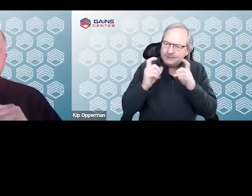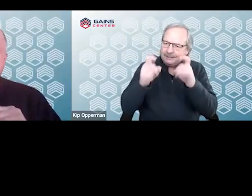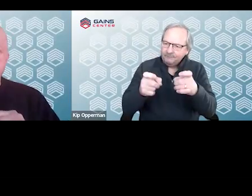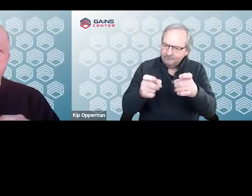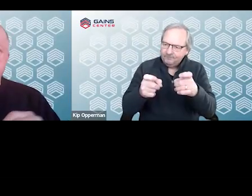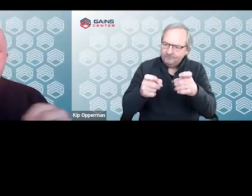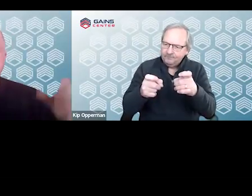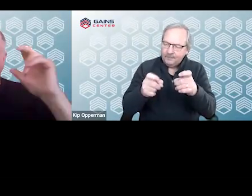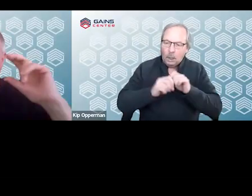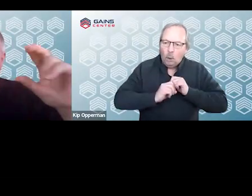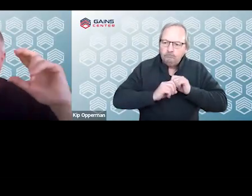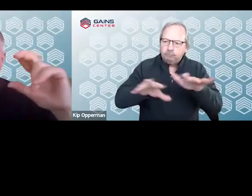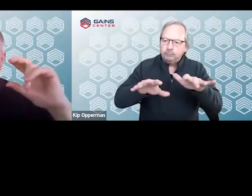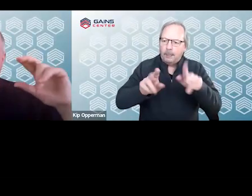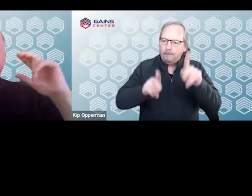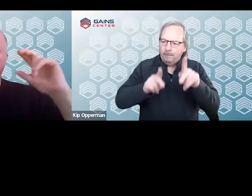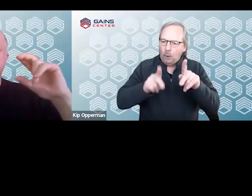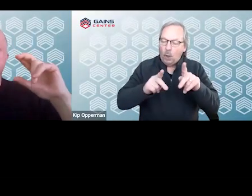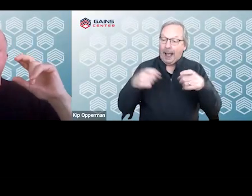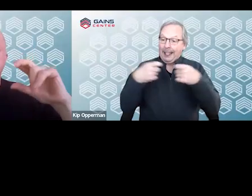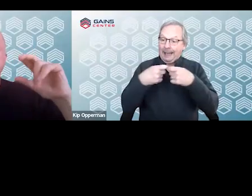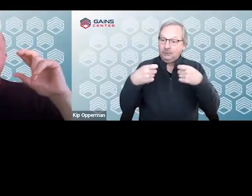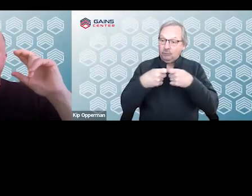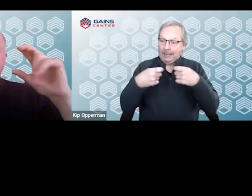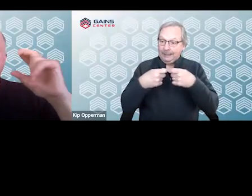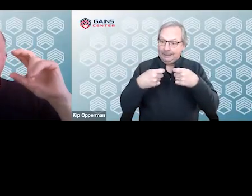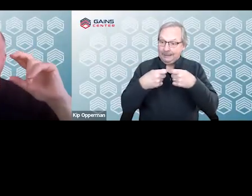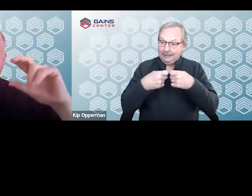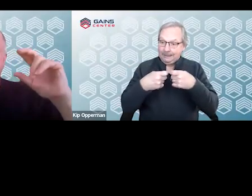disperses it to people on an electronic debit card